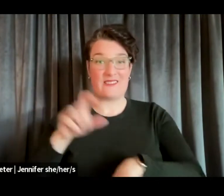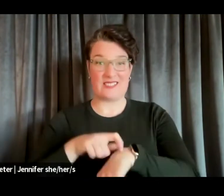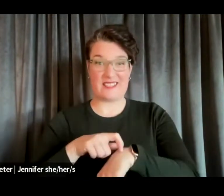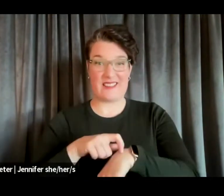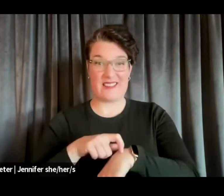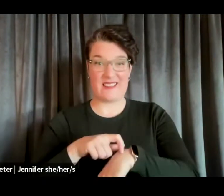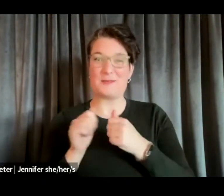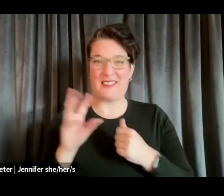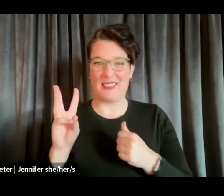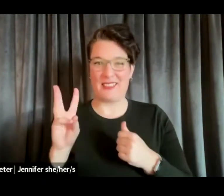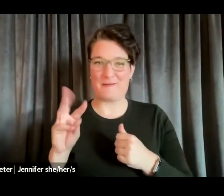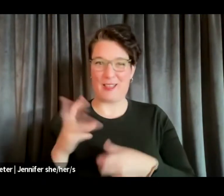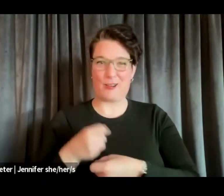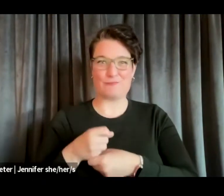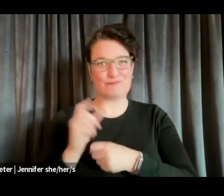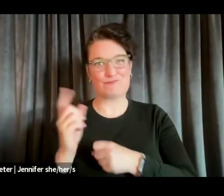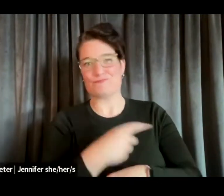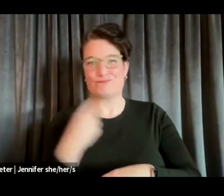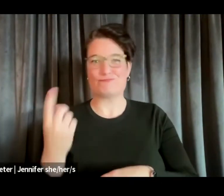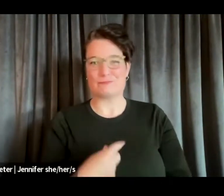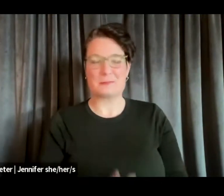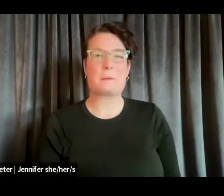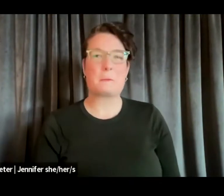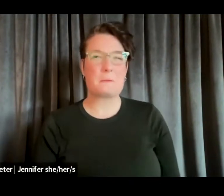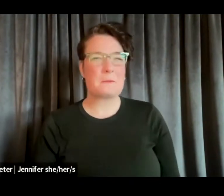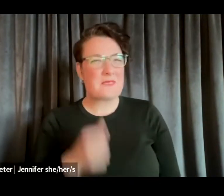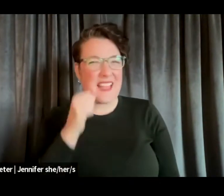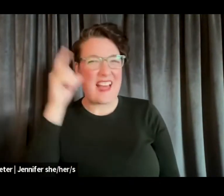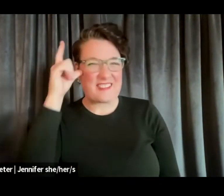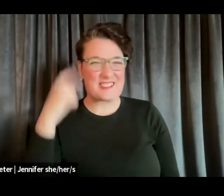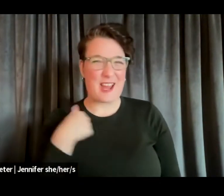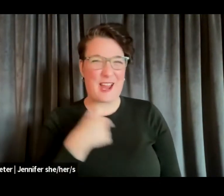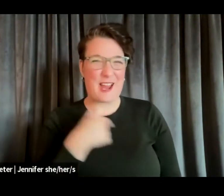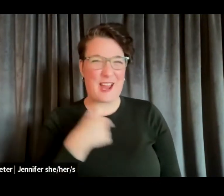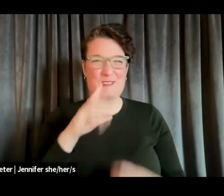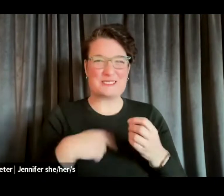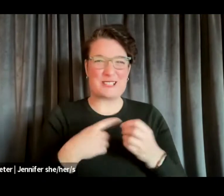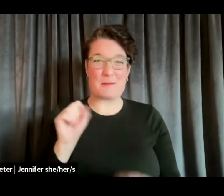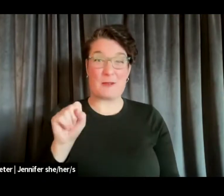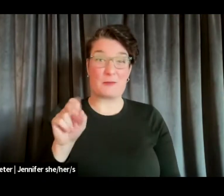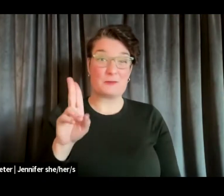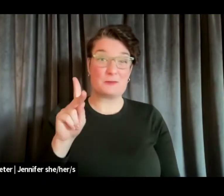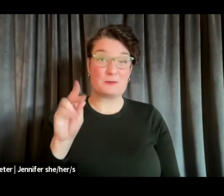And we were talking about the other day that Sukkot is also a day where